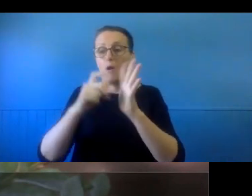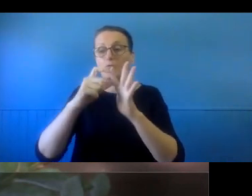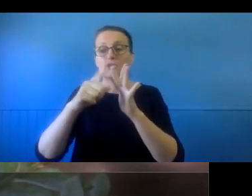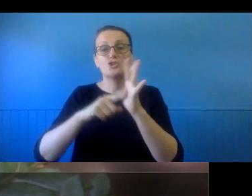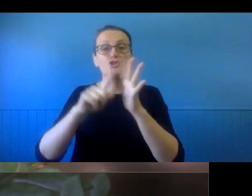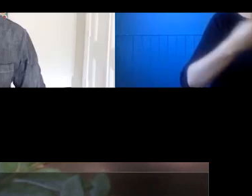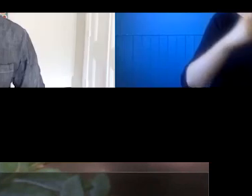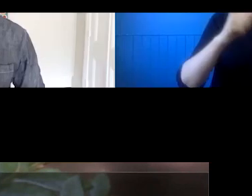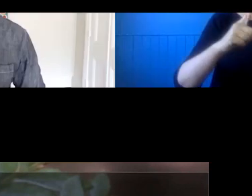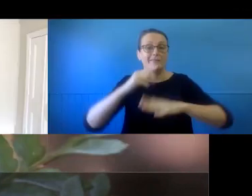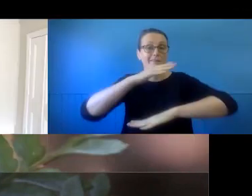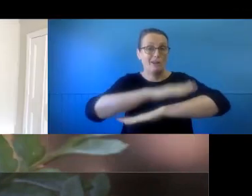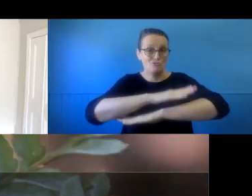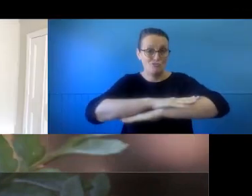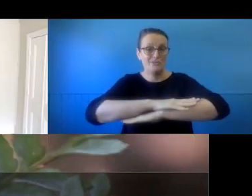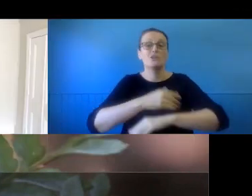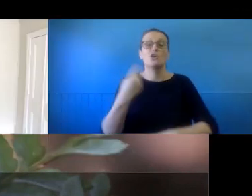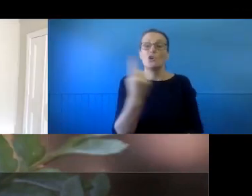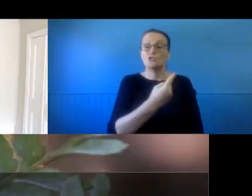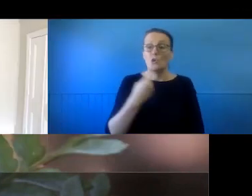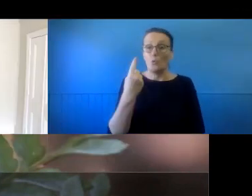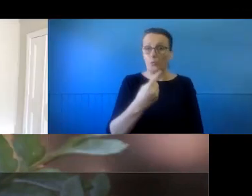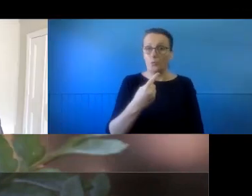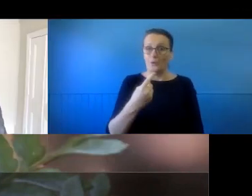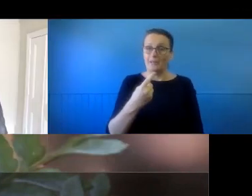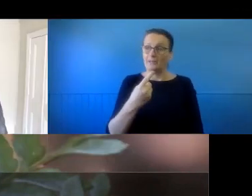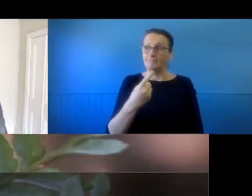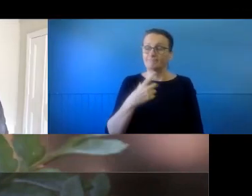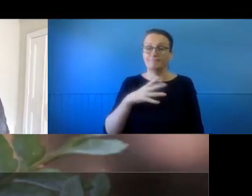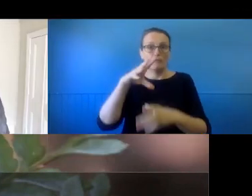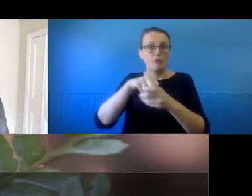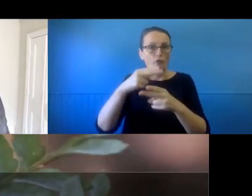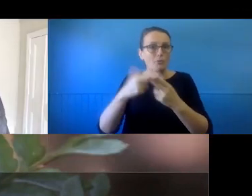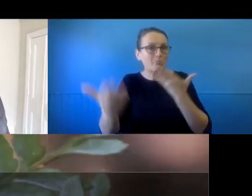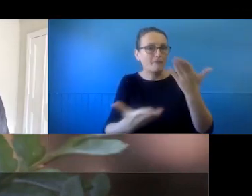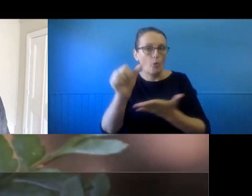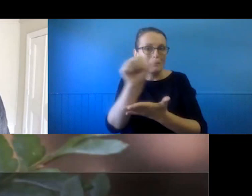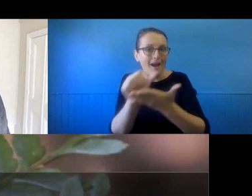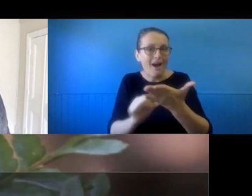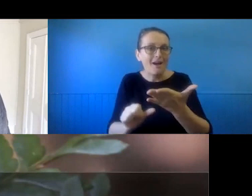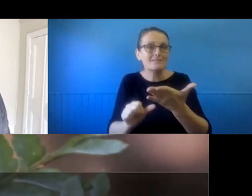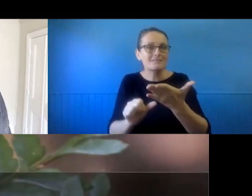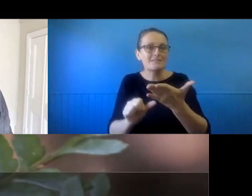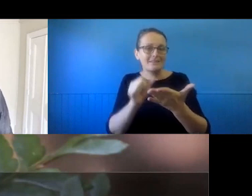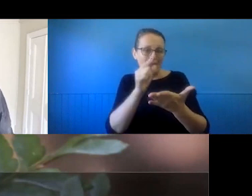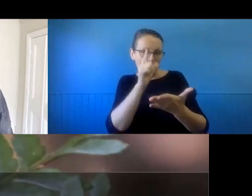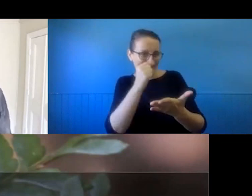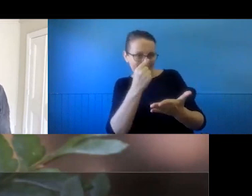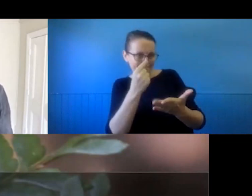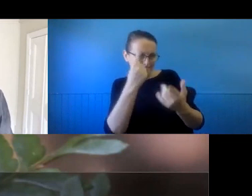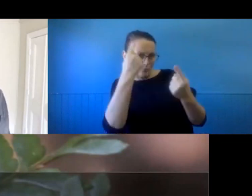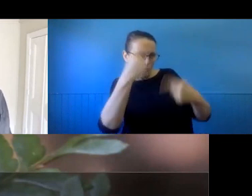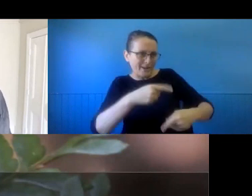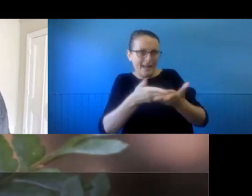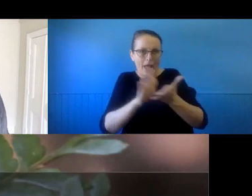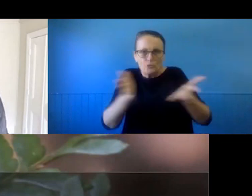our experience from the creative arts. Particularly, from the performing arts and we're incredibly honoured to be